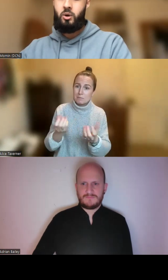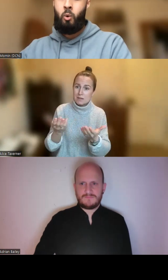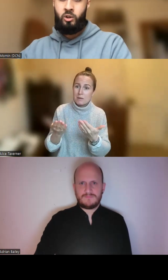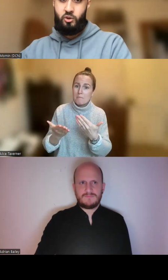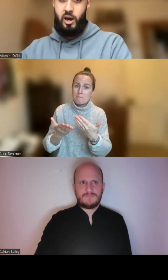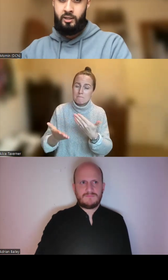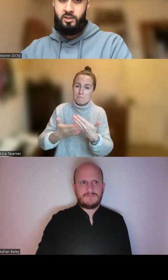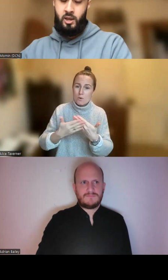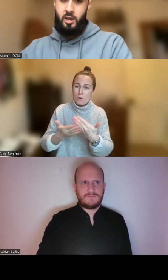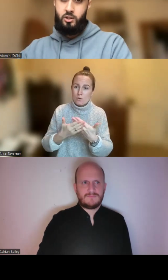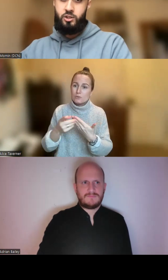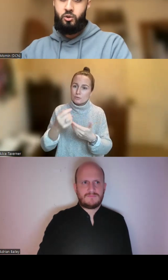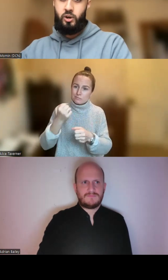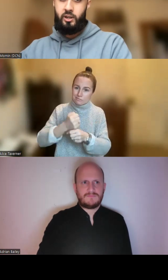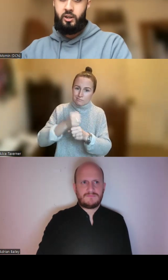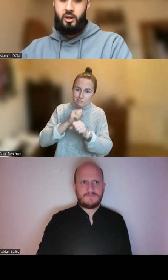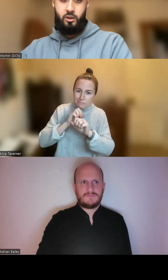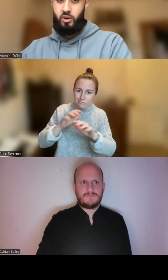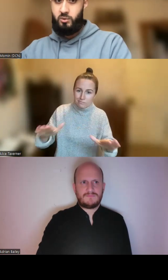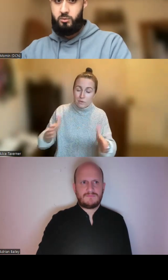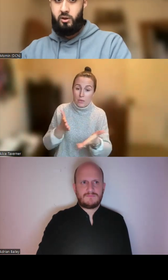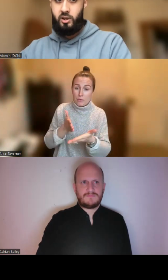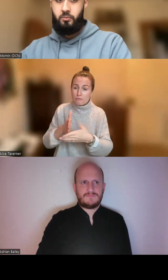towards your ads during the Christmas period.